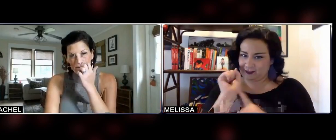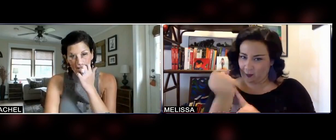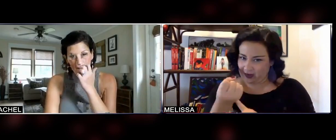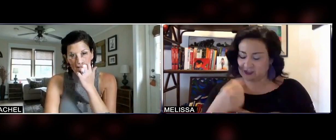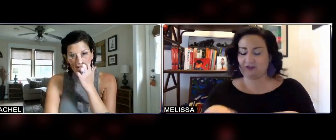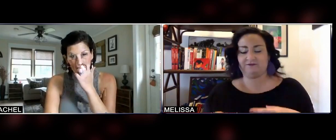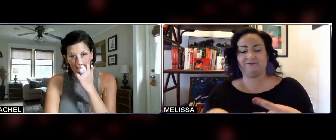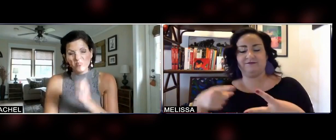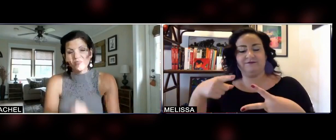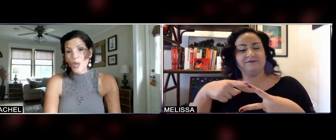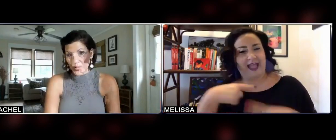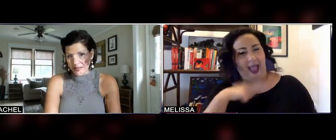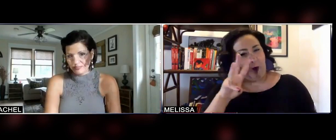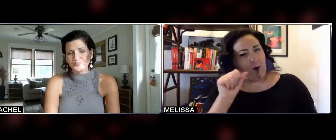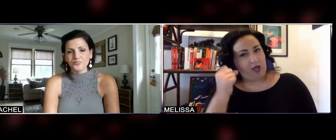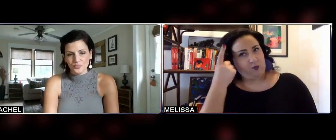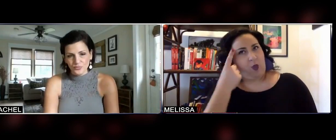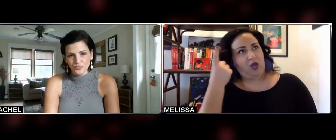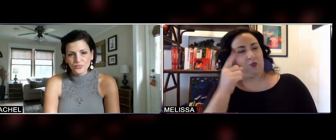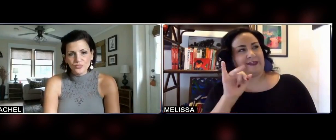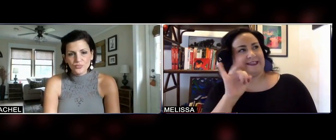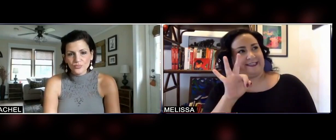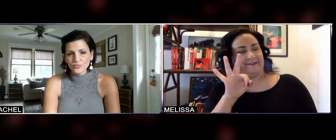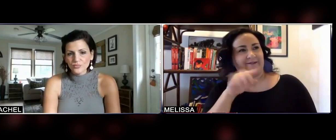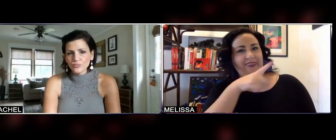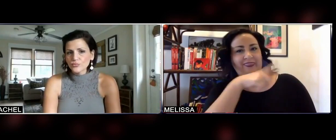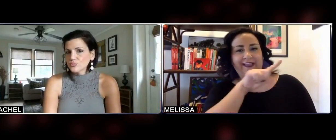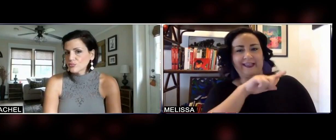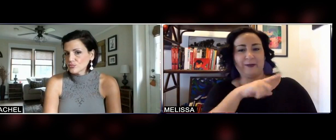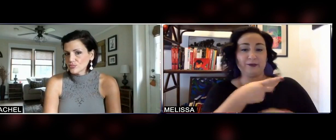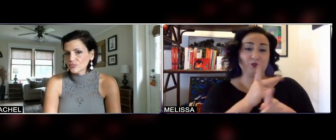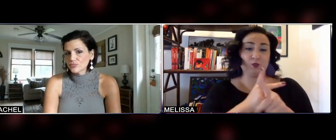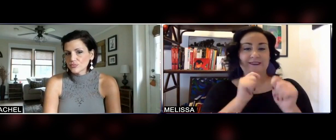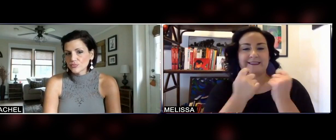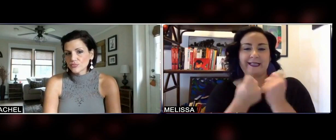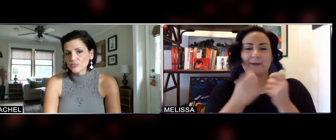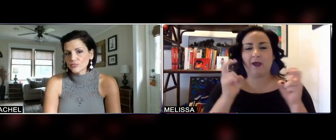First off, I was wondering if the production team